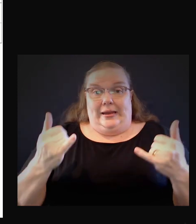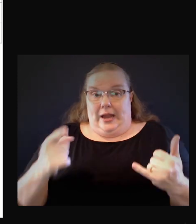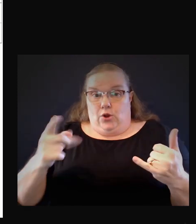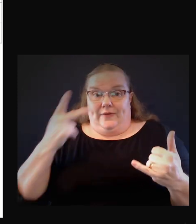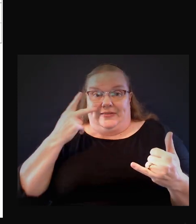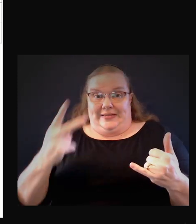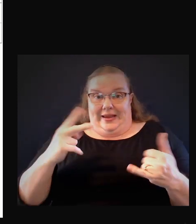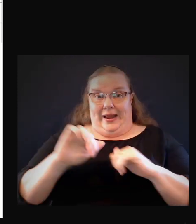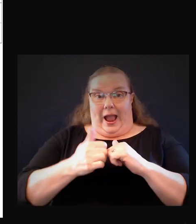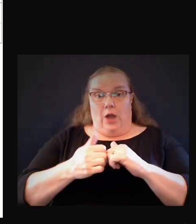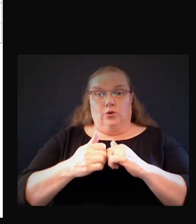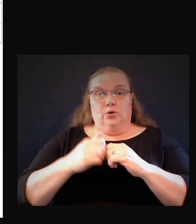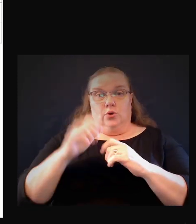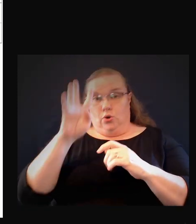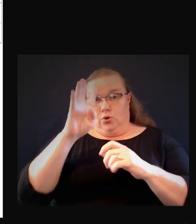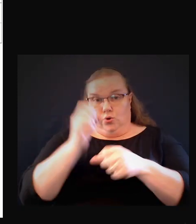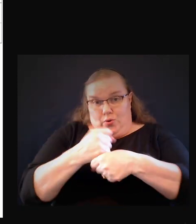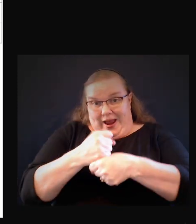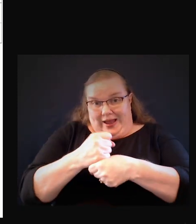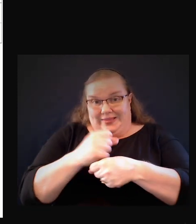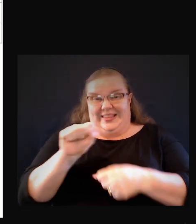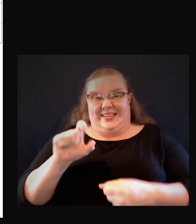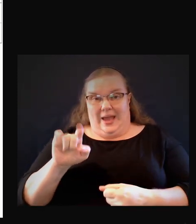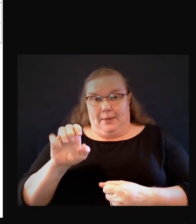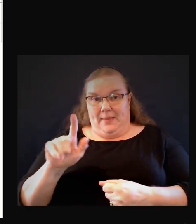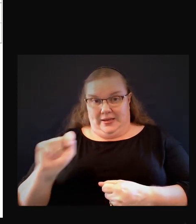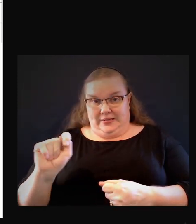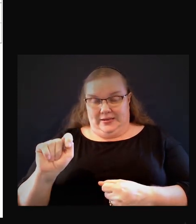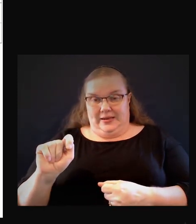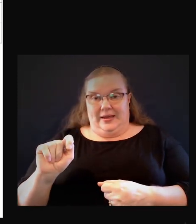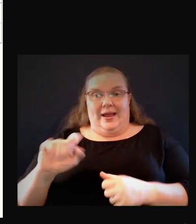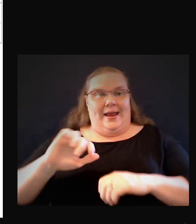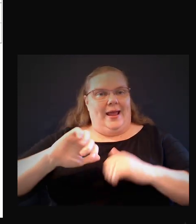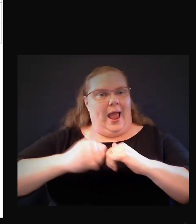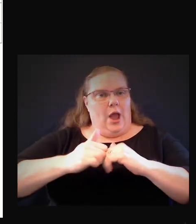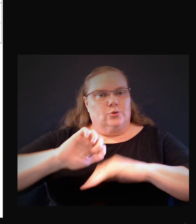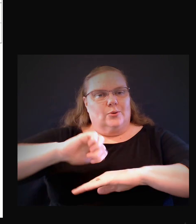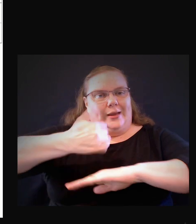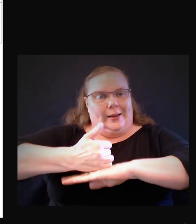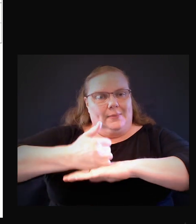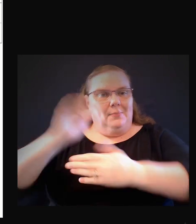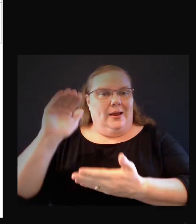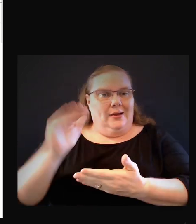as well as how to implement mitigation strategies directly from the Azure PlayFab platform.